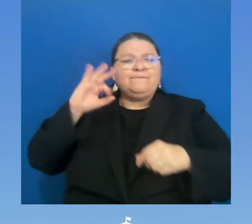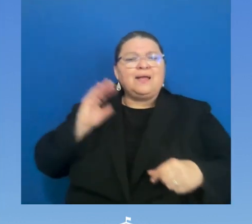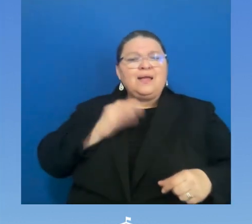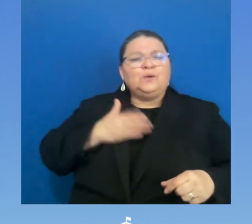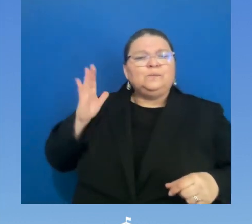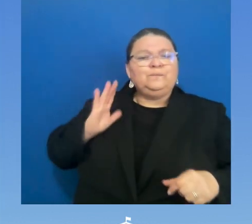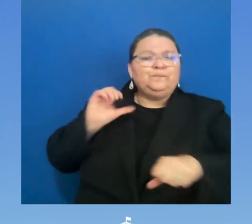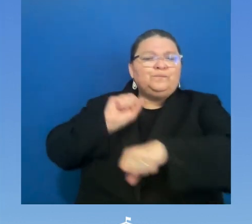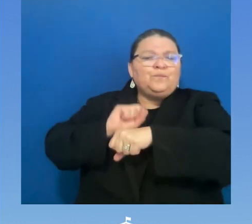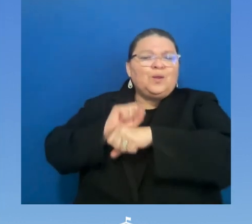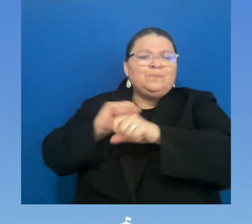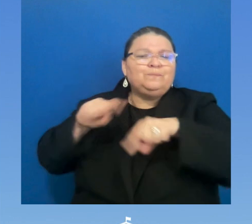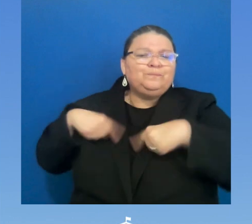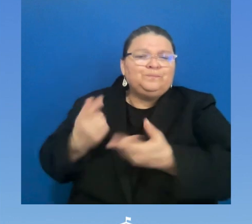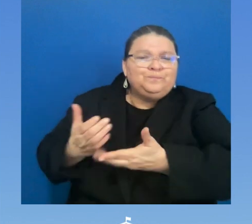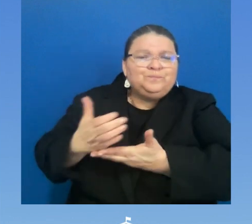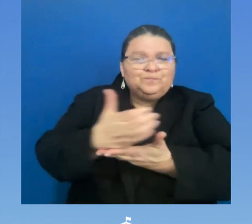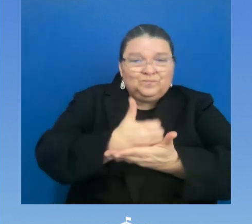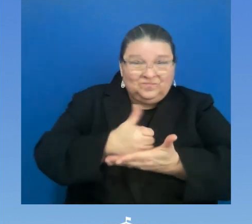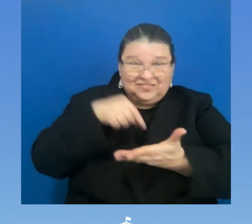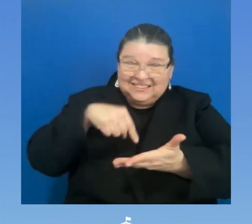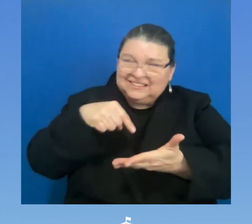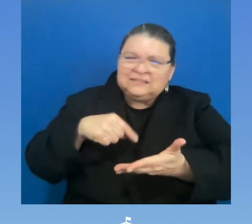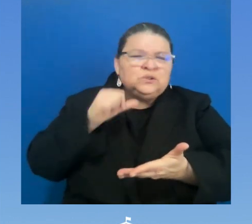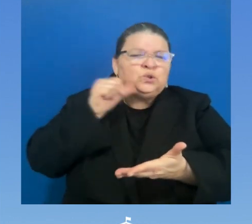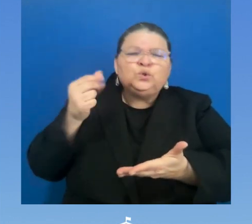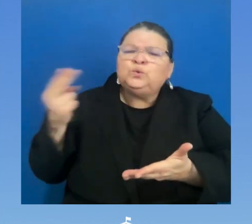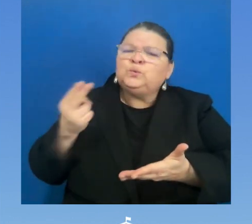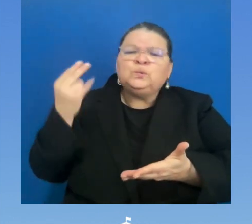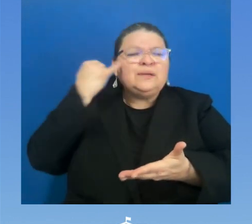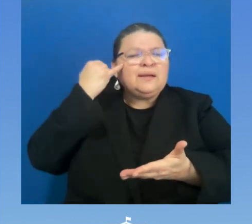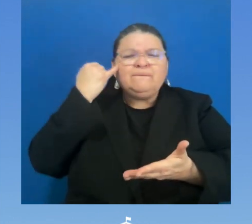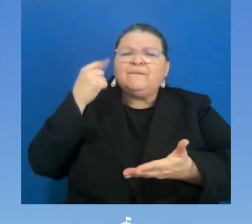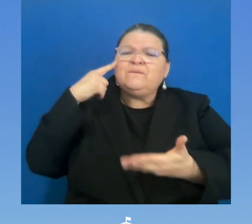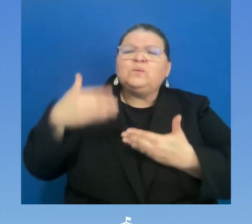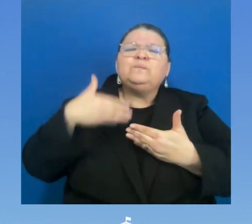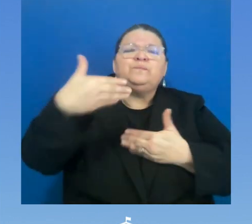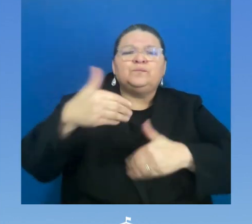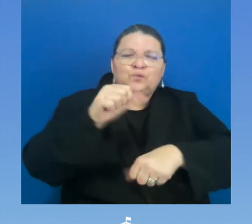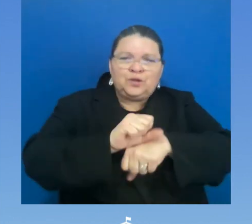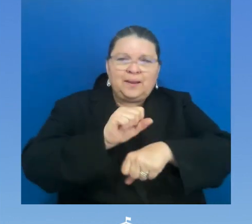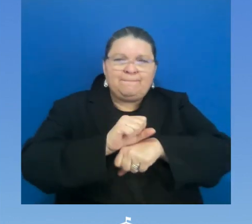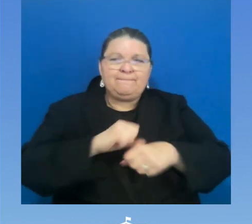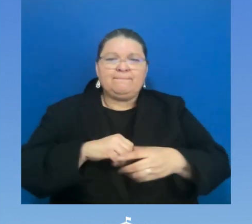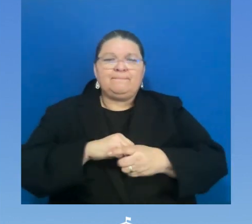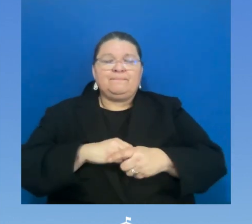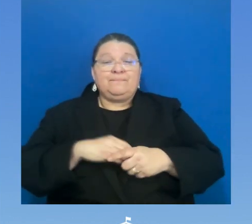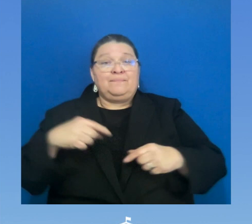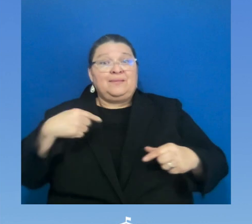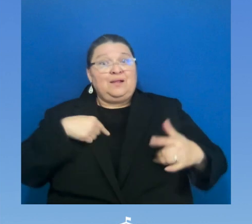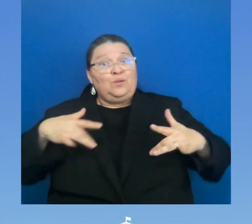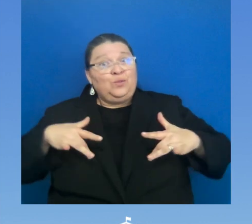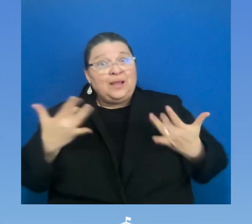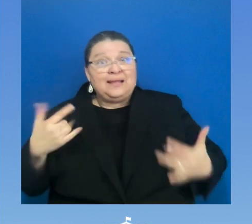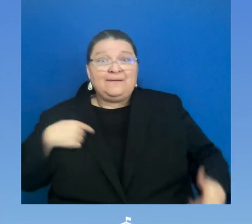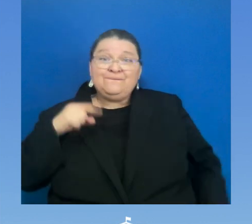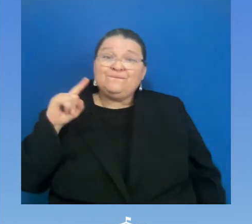I'm humbled to have my own place in this progress as the first Asian-American woman, the first South Asian woman to lead OPM,